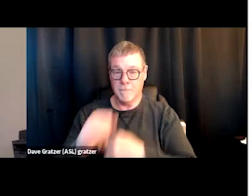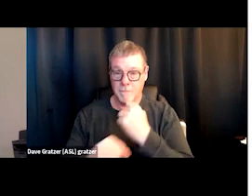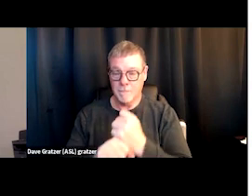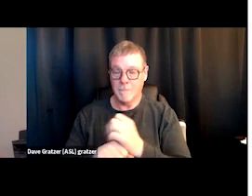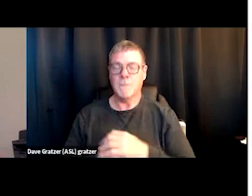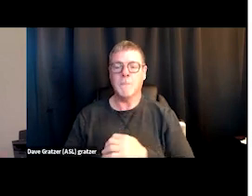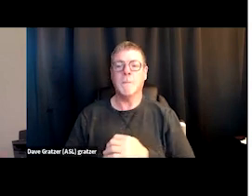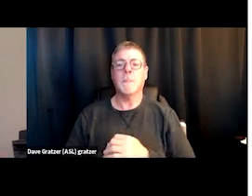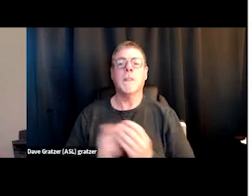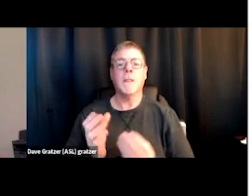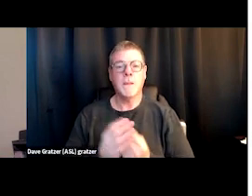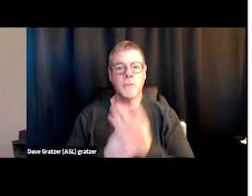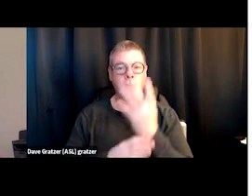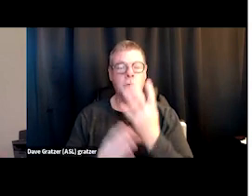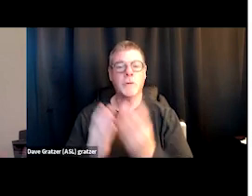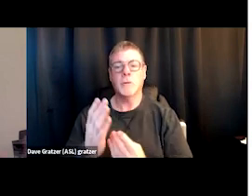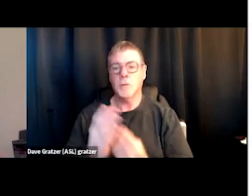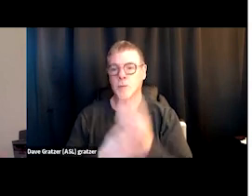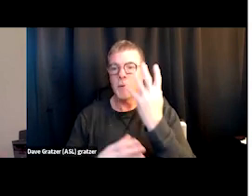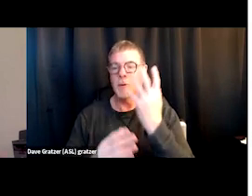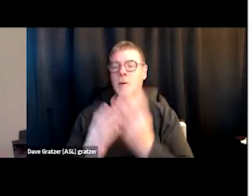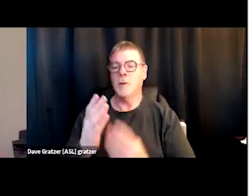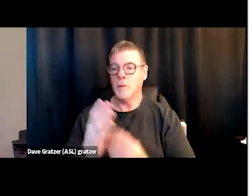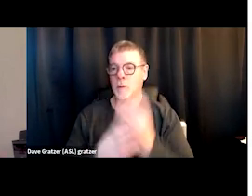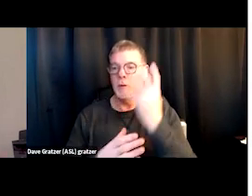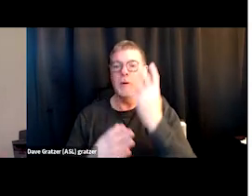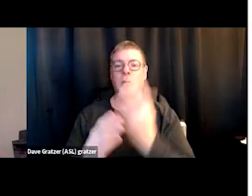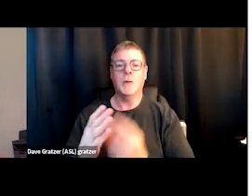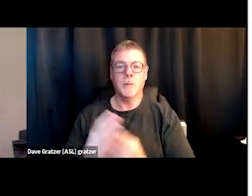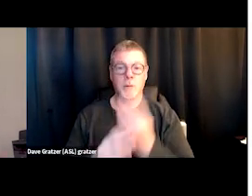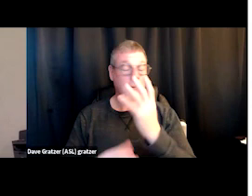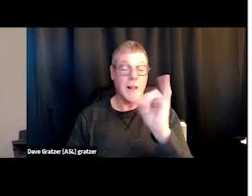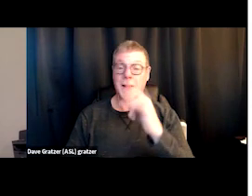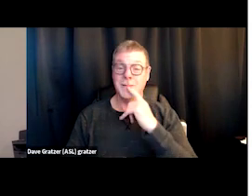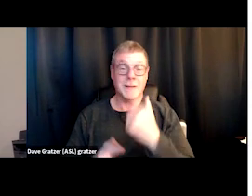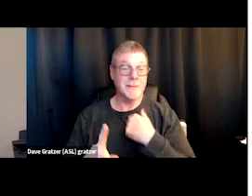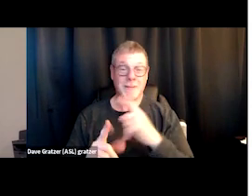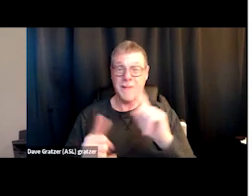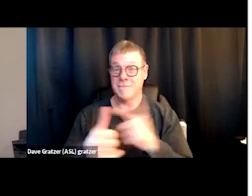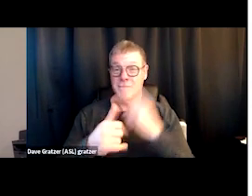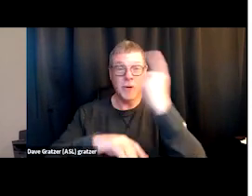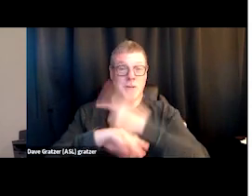It kept growing in the need. We had, as I said, we'd really outgrown it the day we opened.